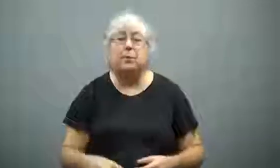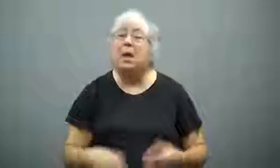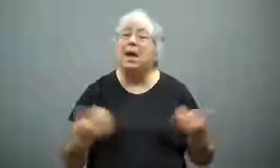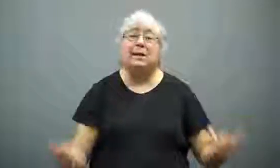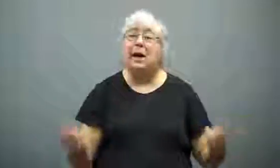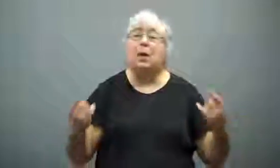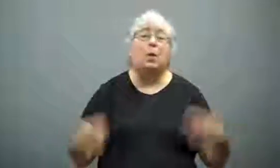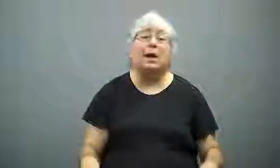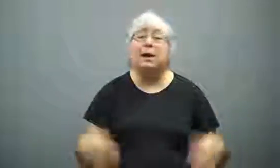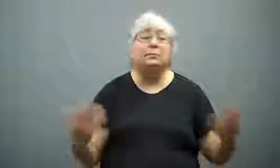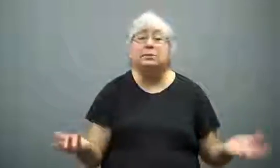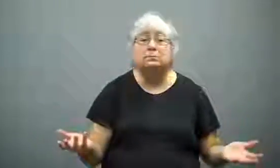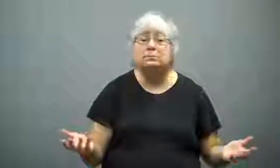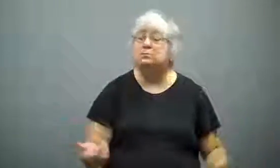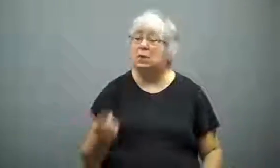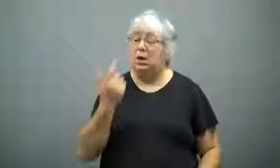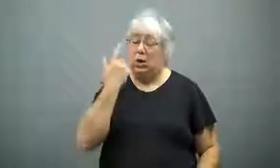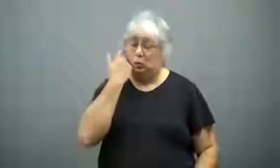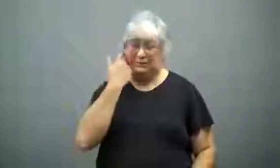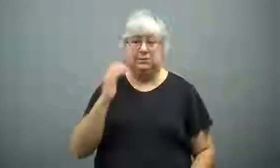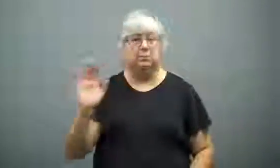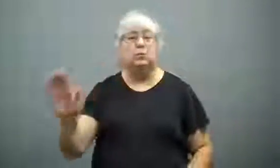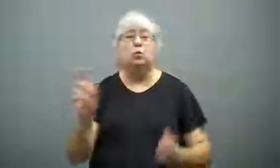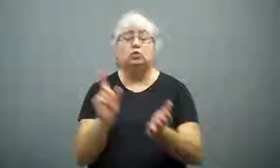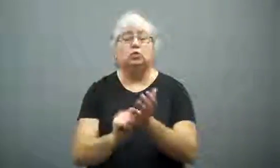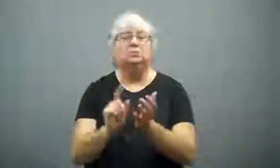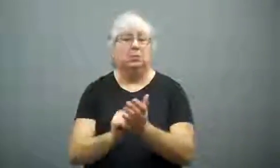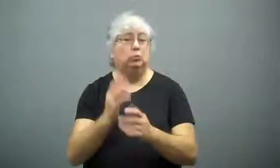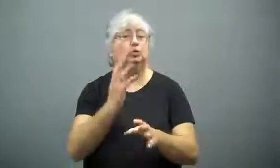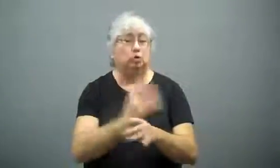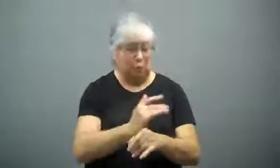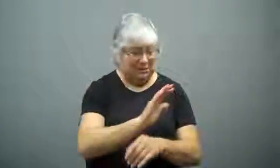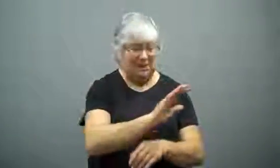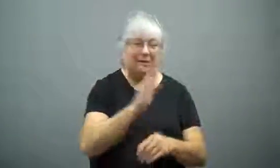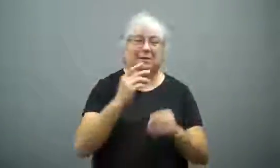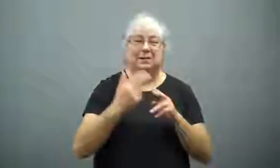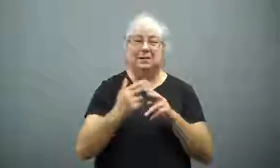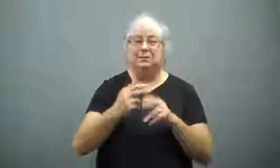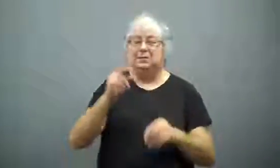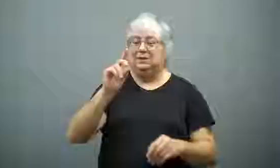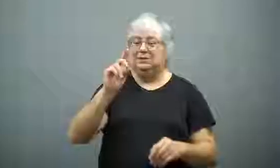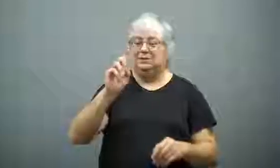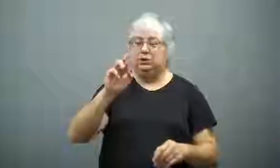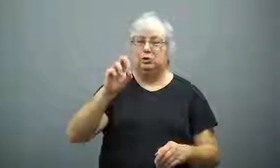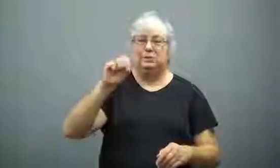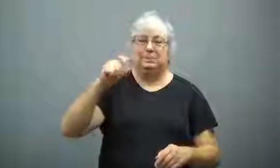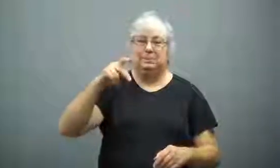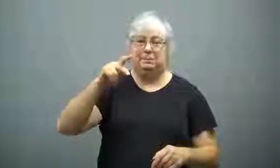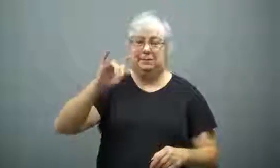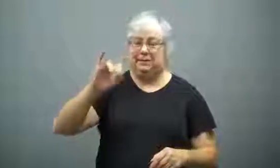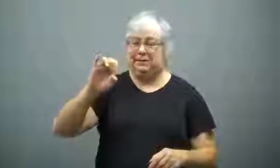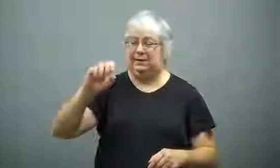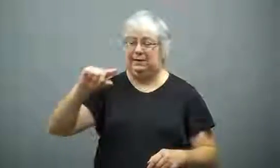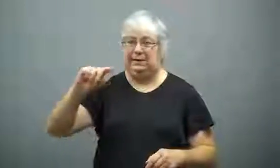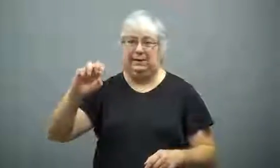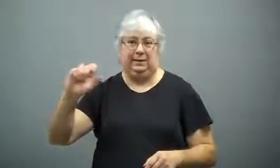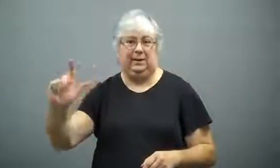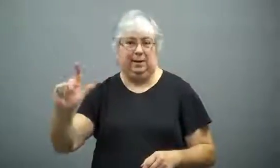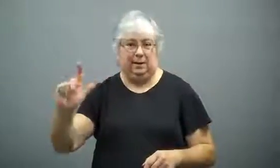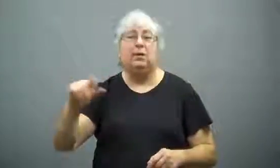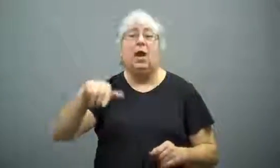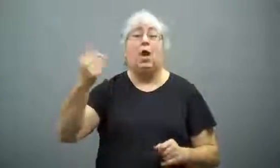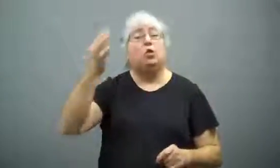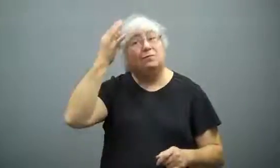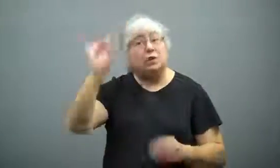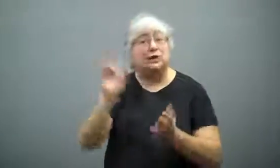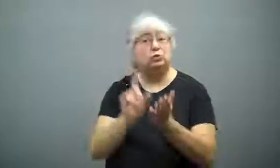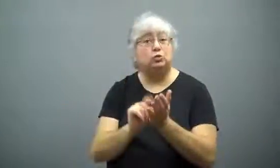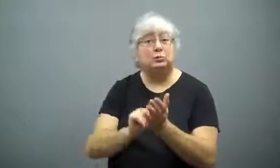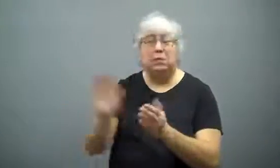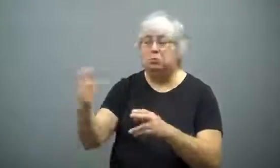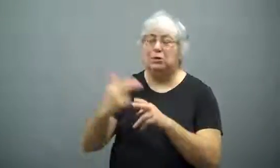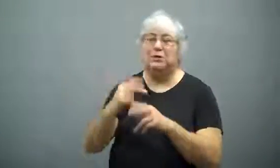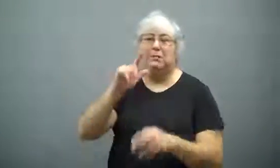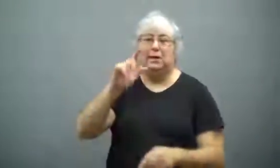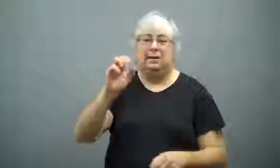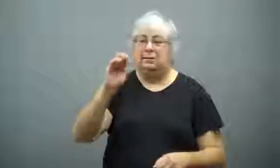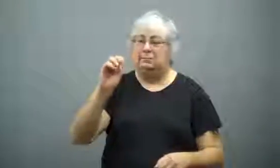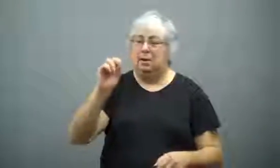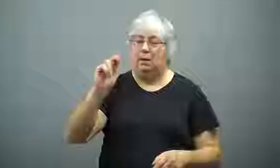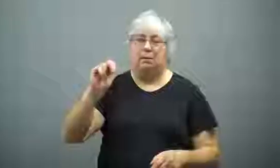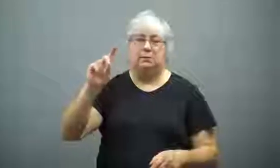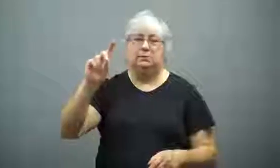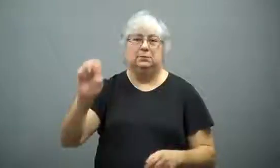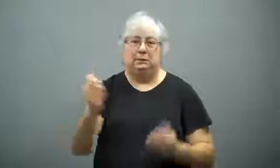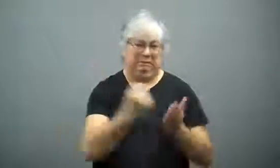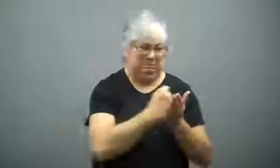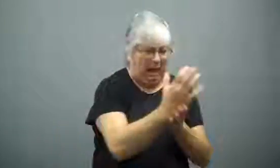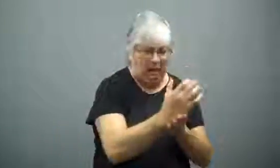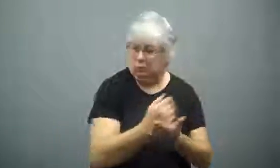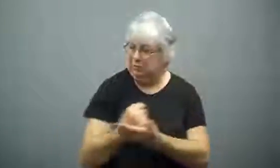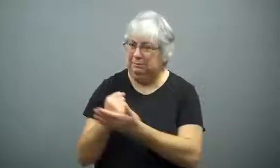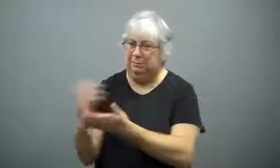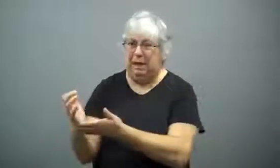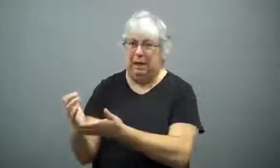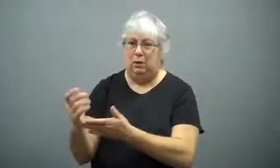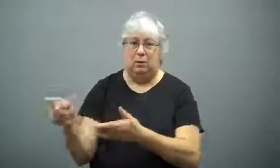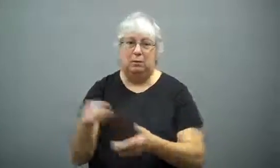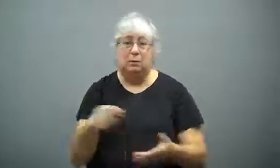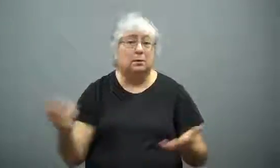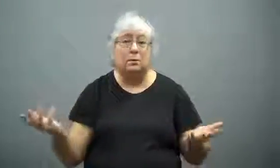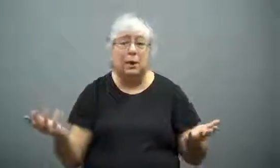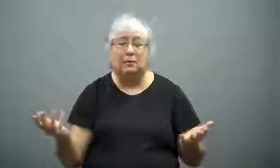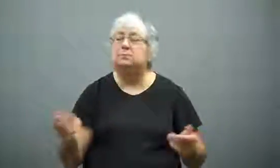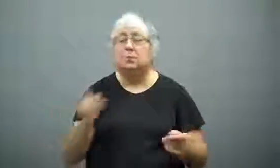Recently, the German newspaper, Der Spiegel, and the French newspaper, Le Monde,